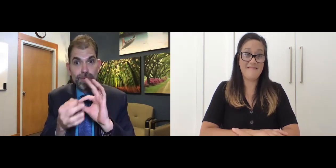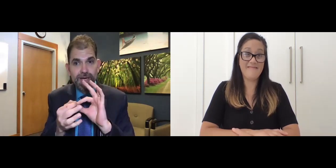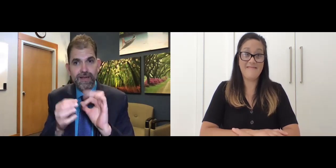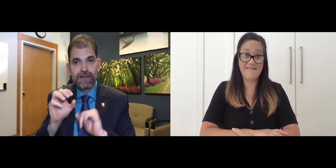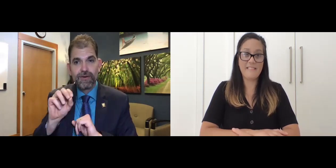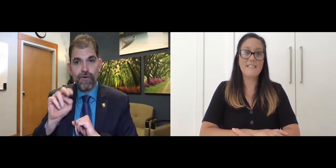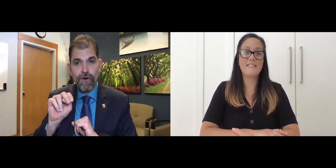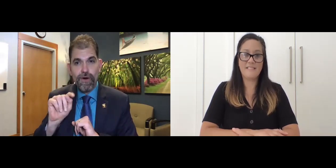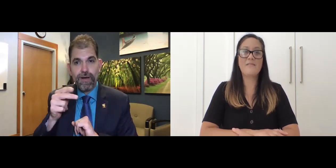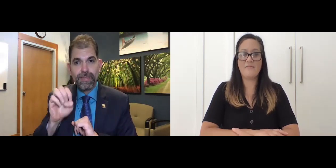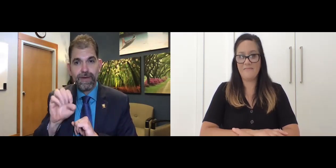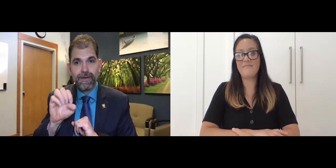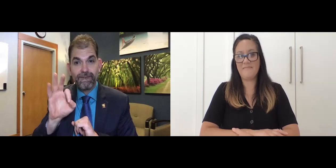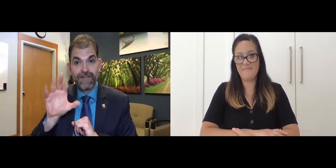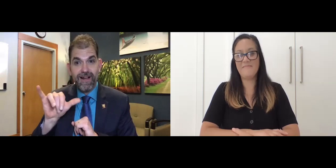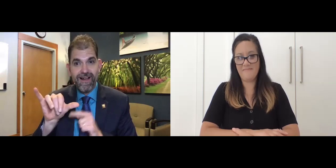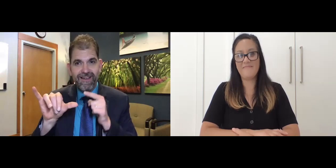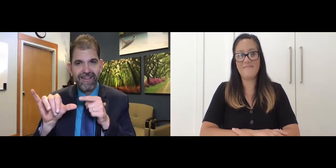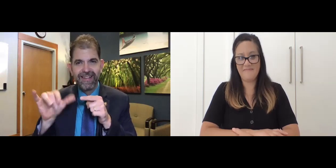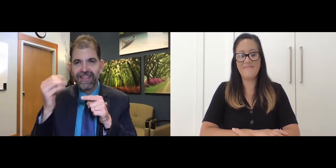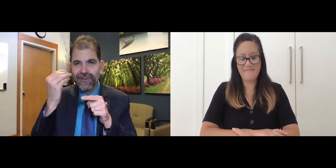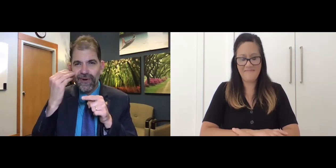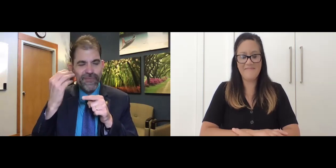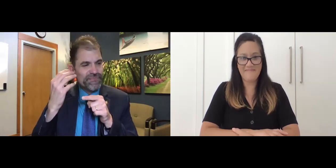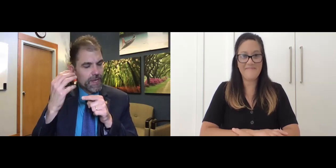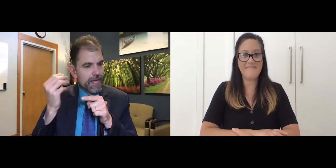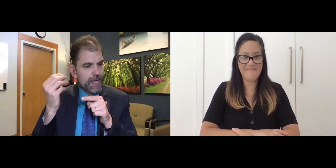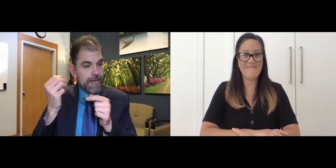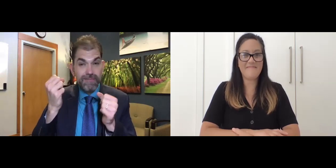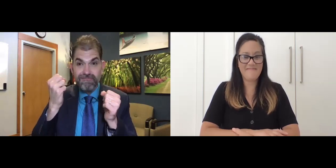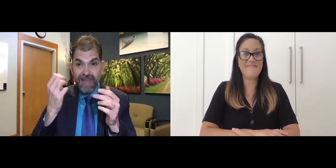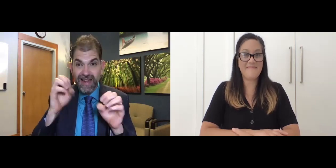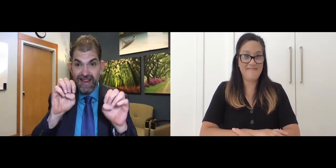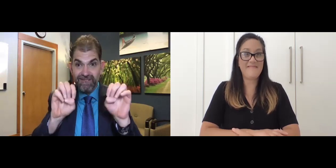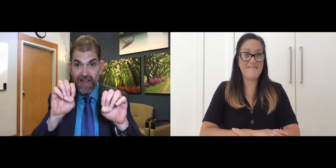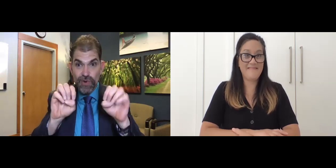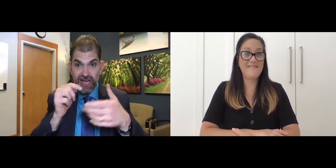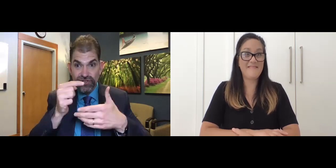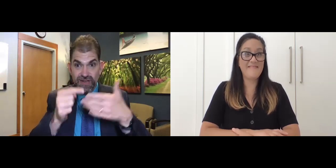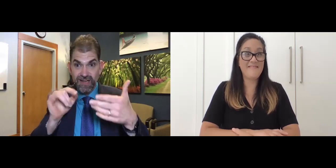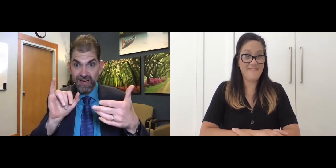is there, they're interpreting on the fly.